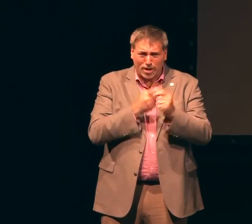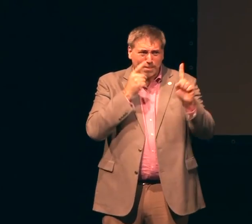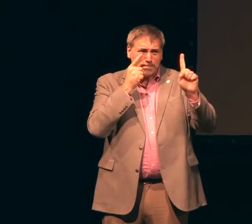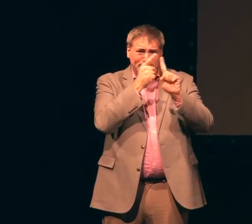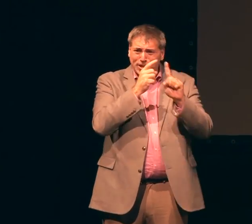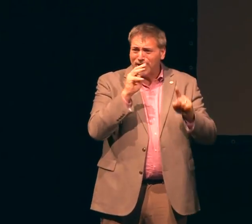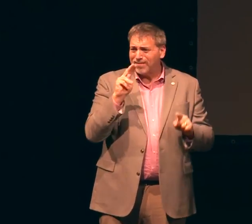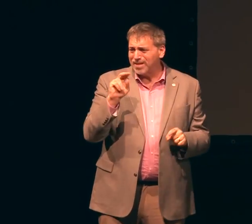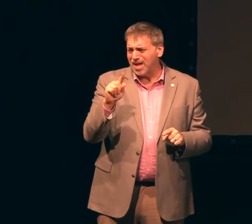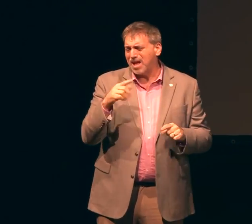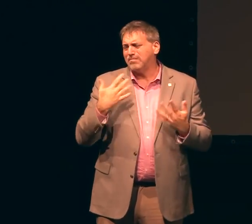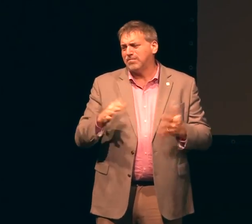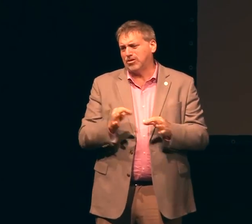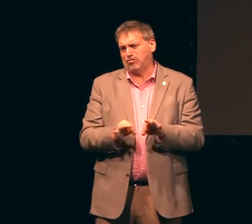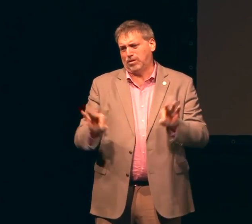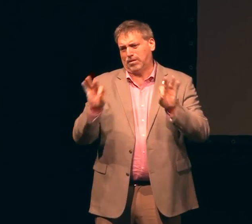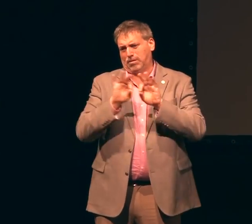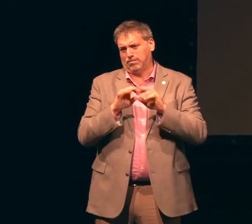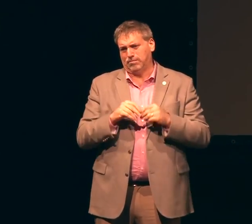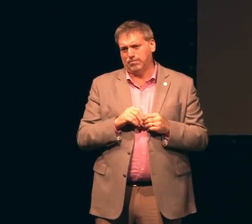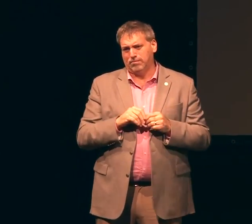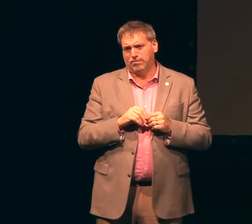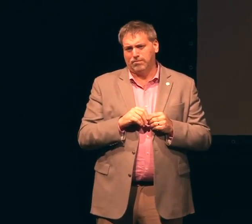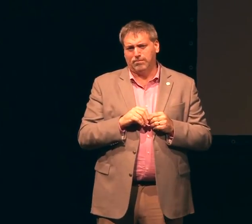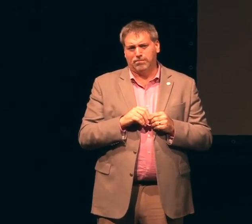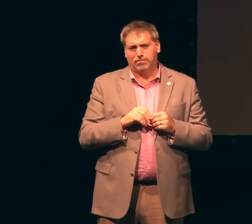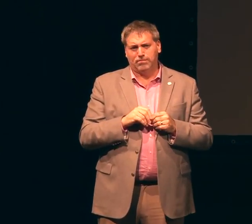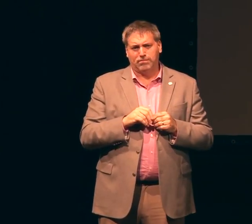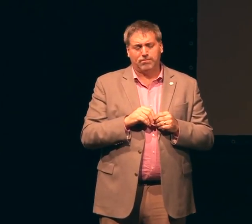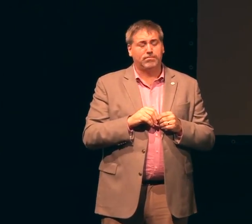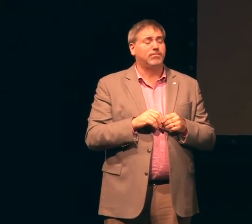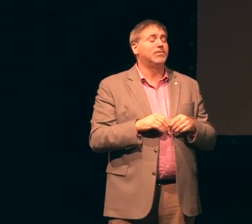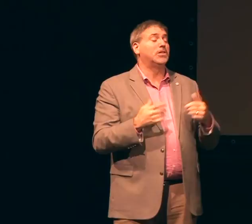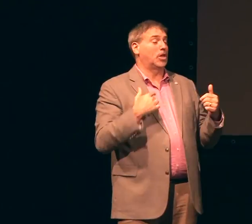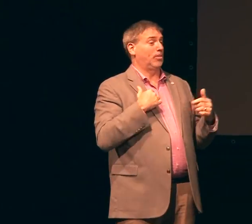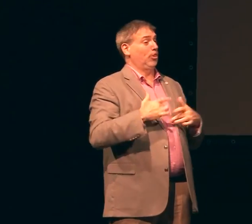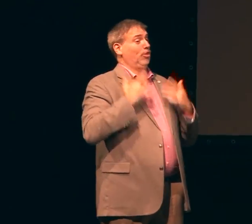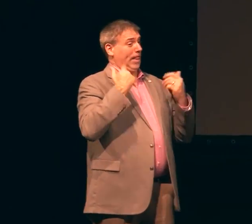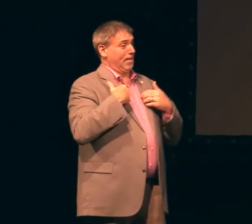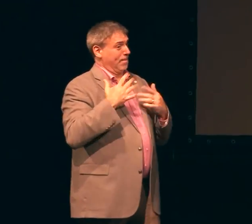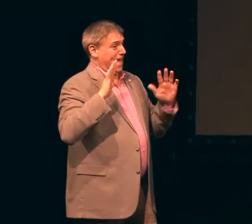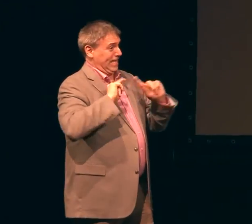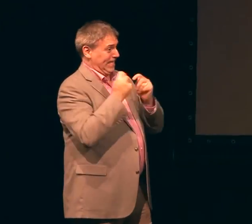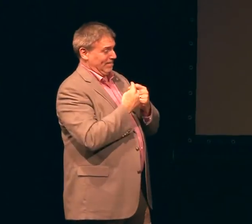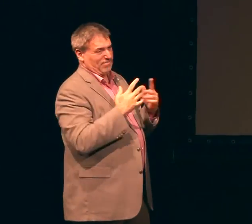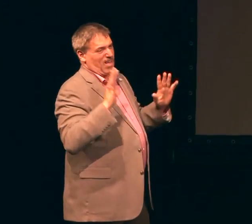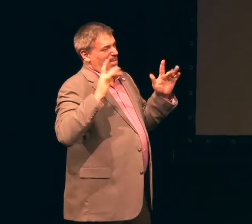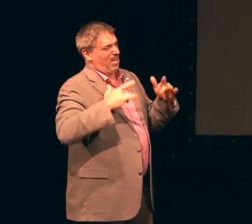committed and supportive to the mission of NAD, that is critical. And I'm thrilled to